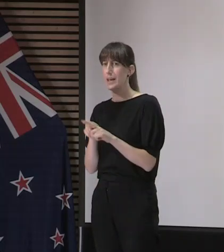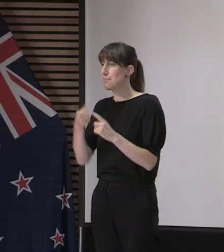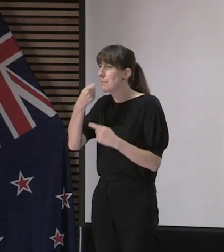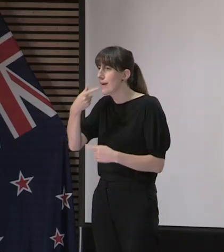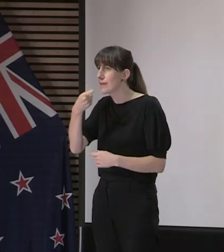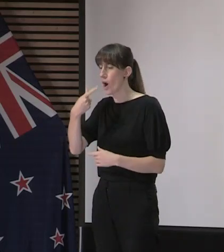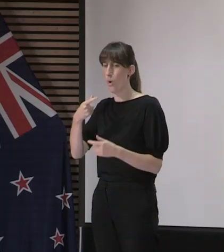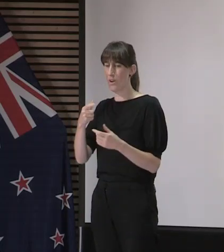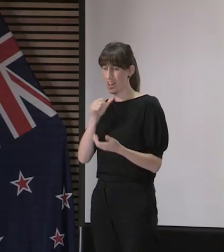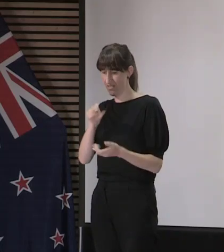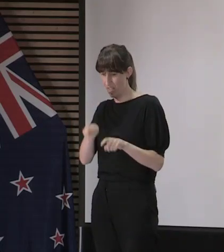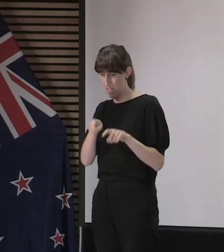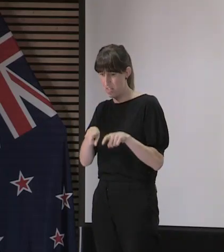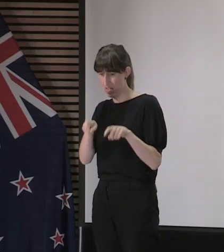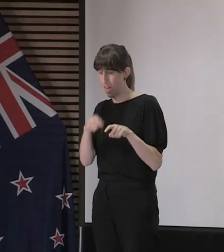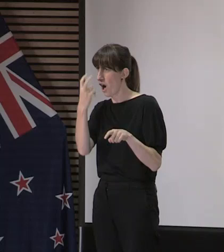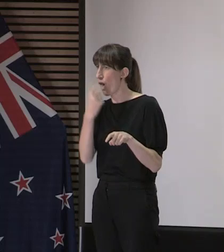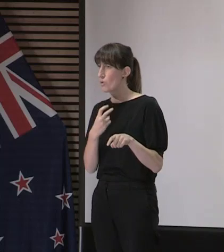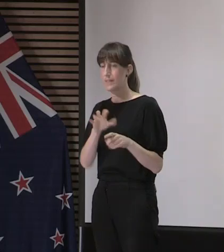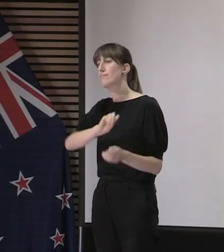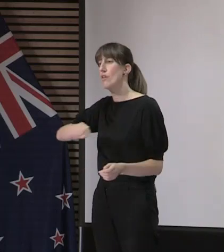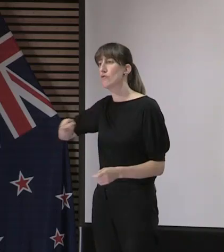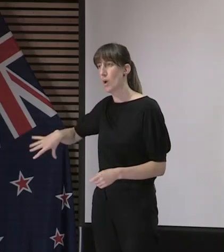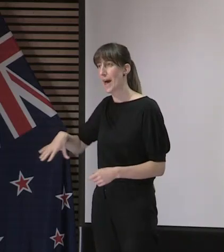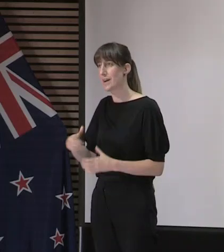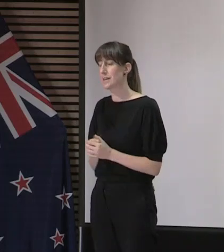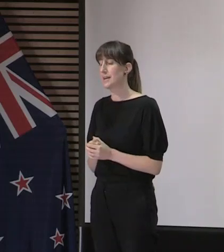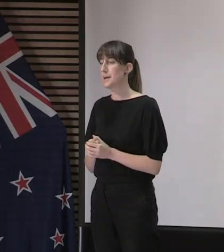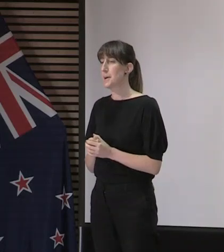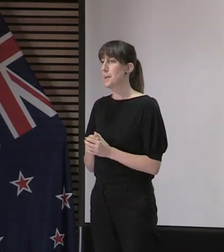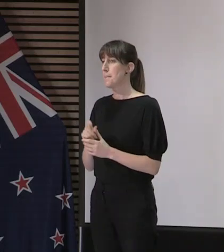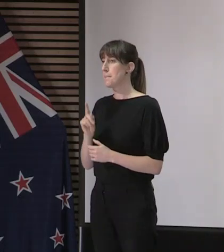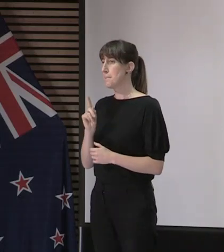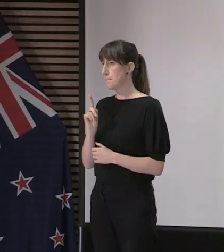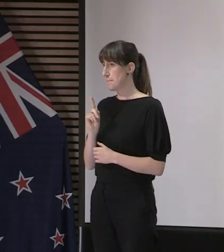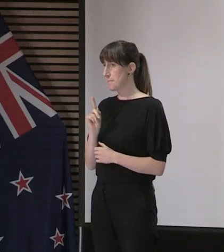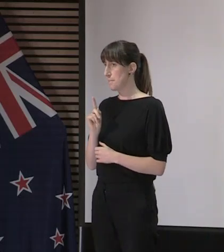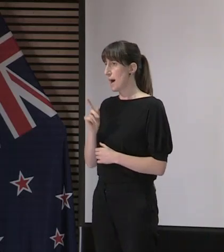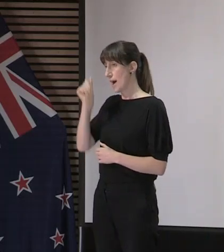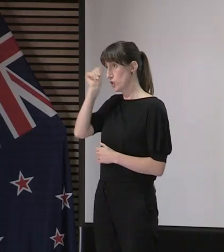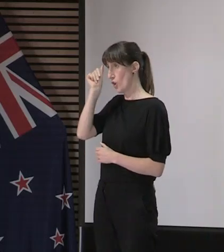out, and we have also pandemic supplies of things like